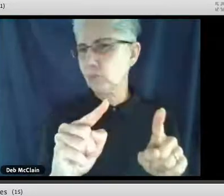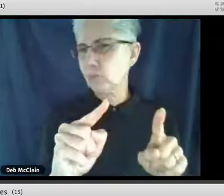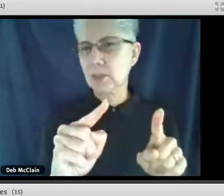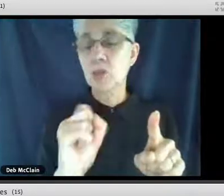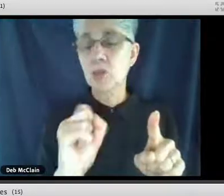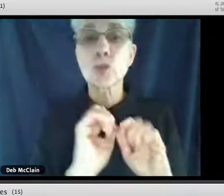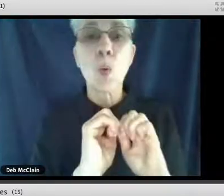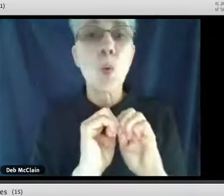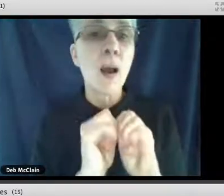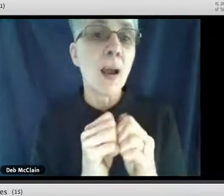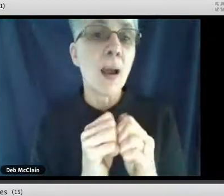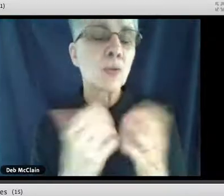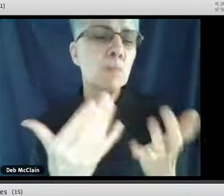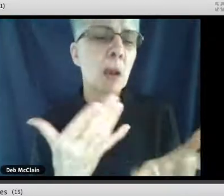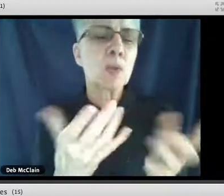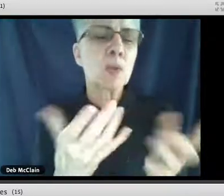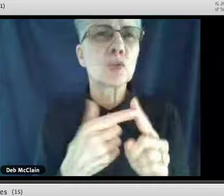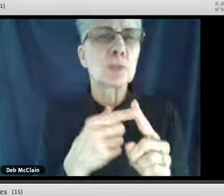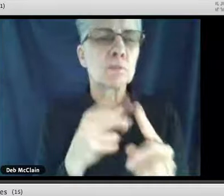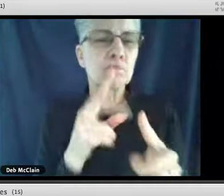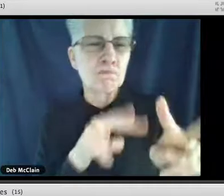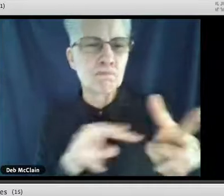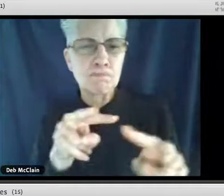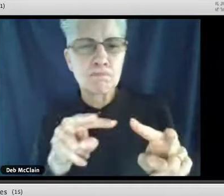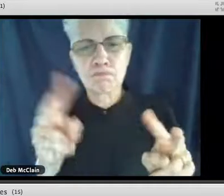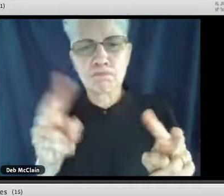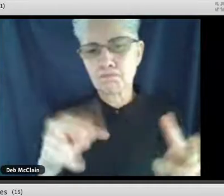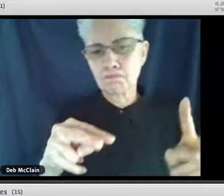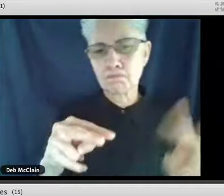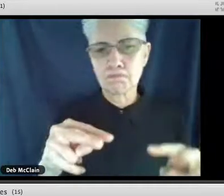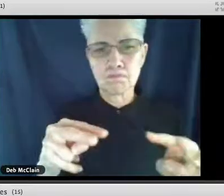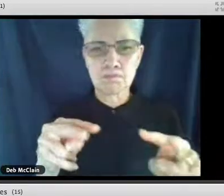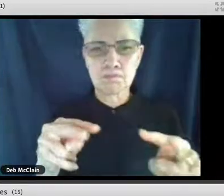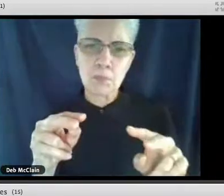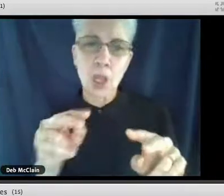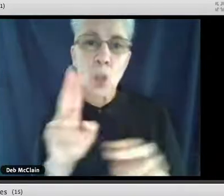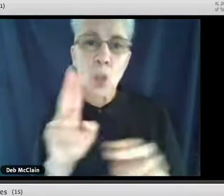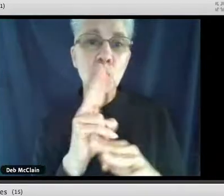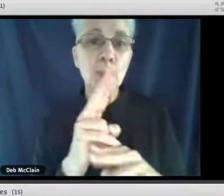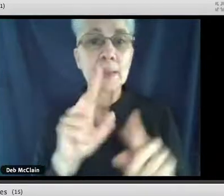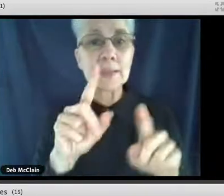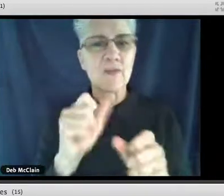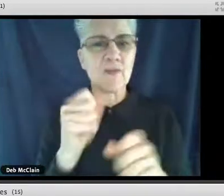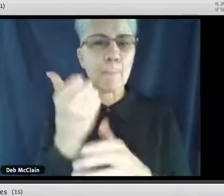So you might want to look at both... usability testing from both perspectives.